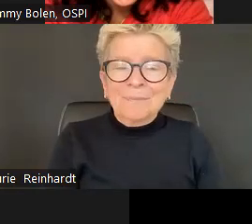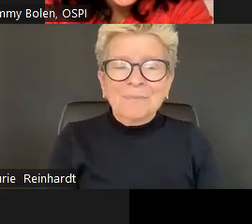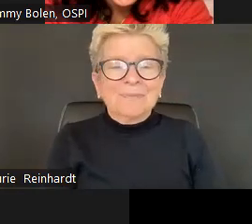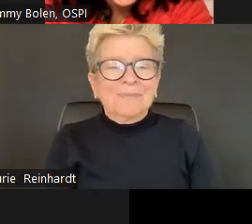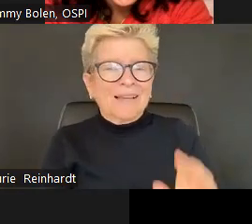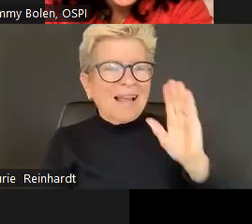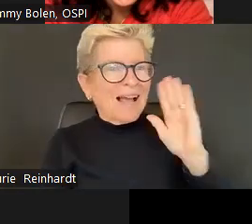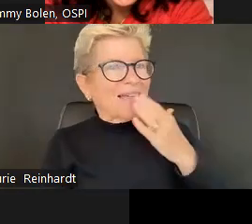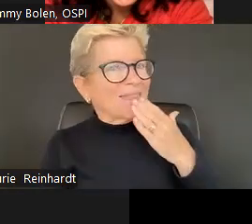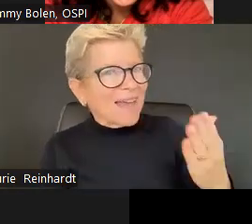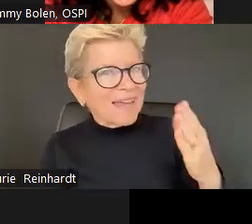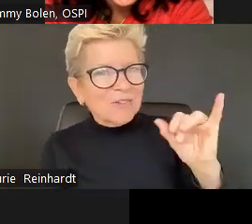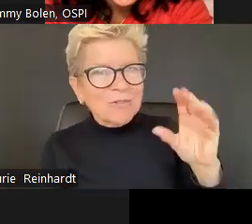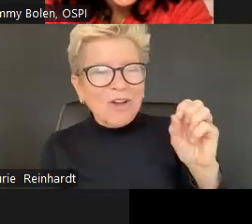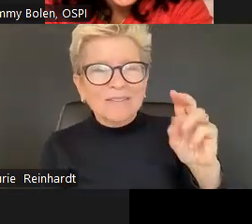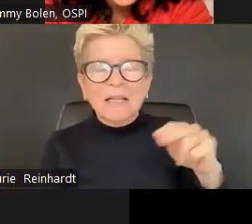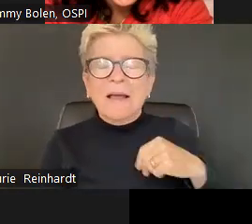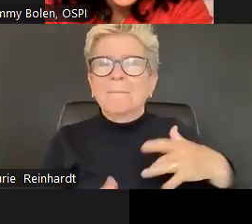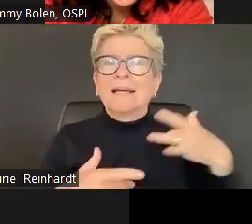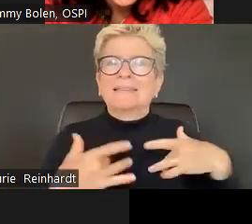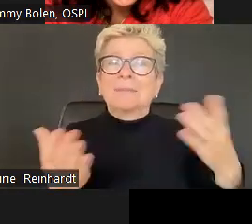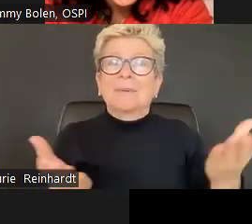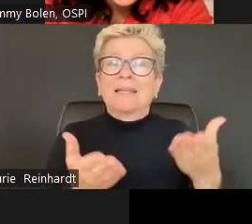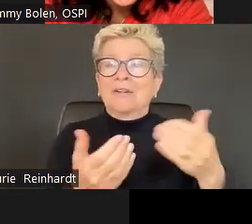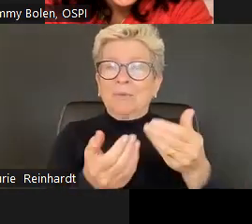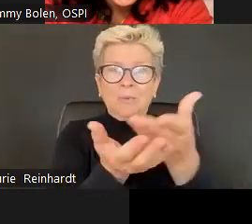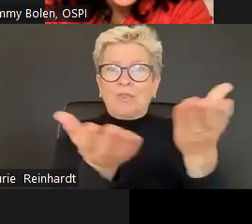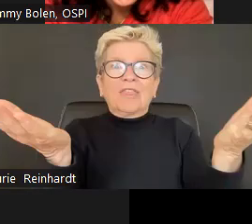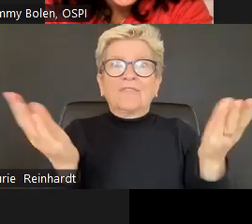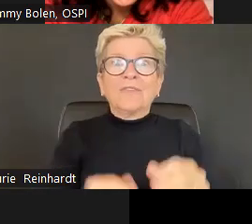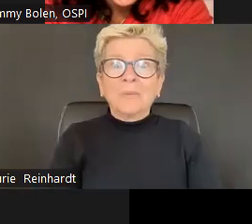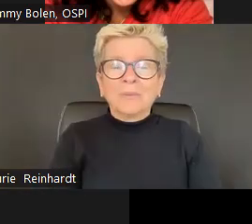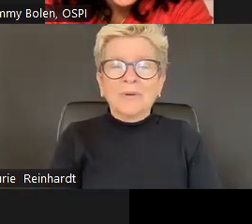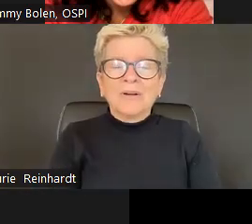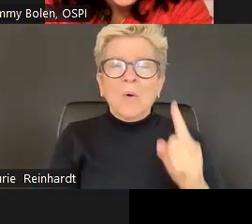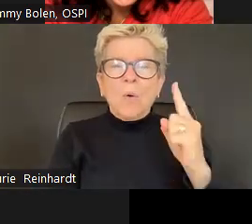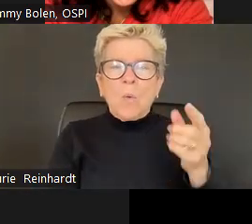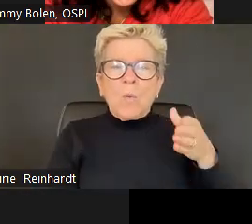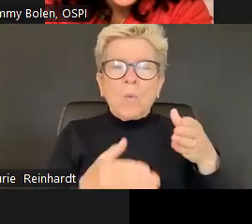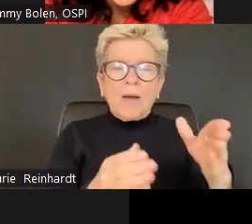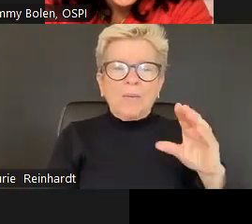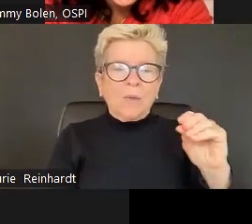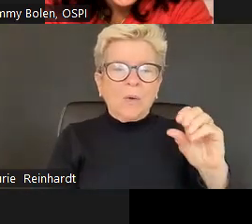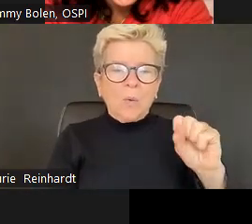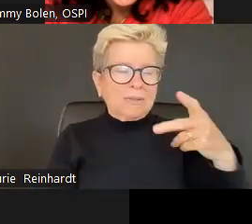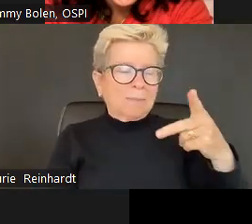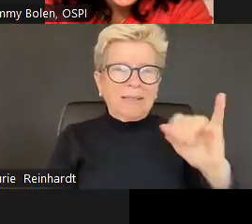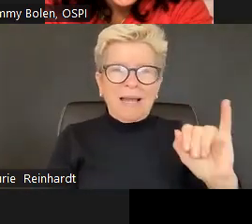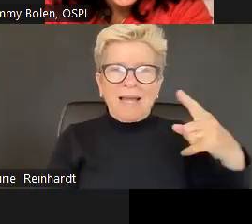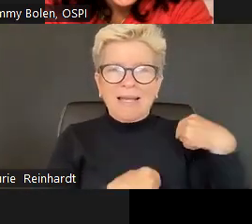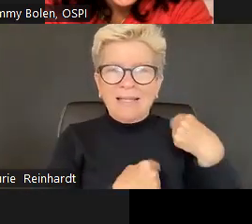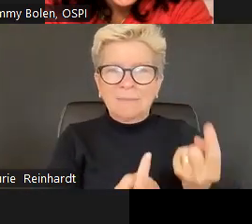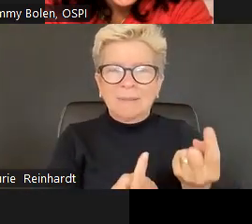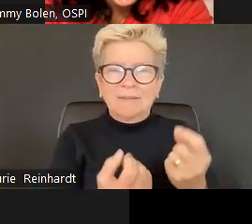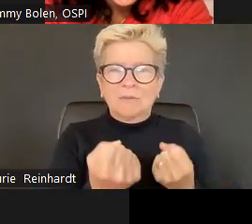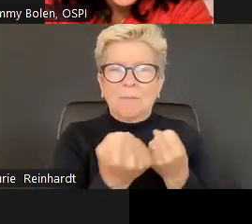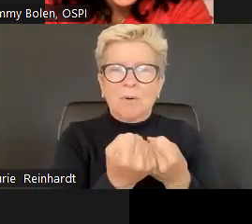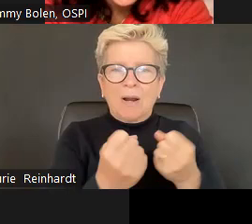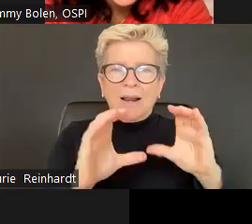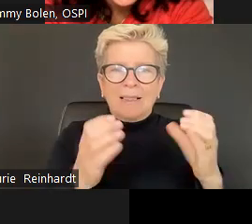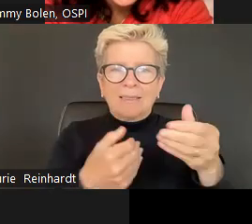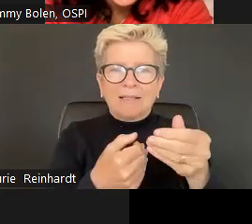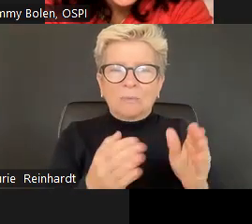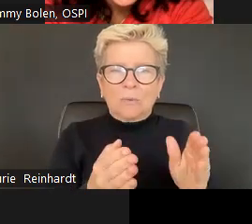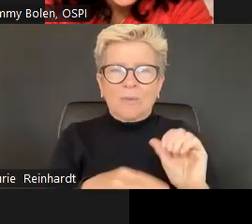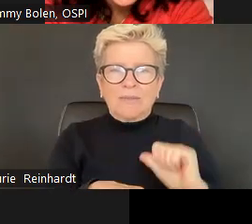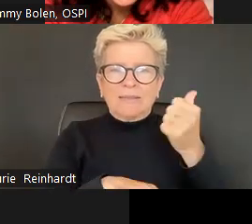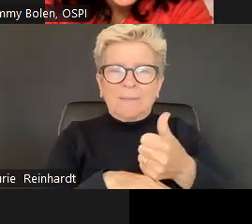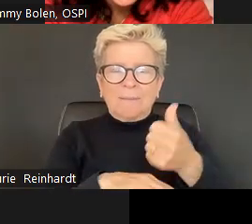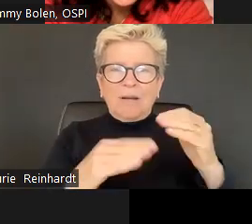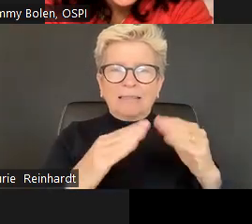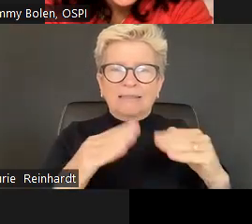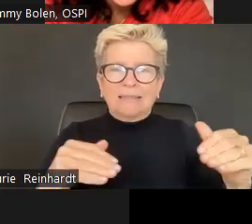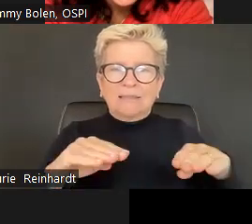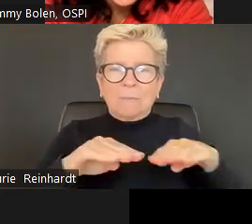So Sam, welcome.